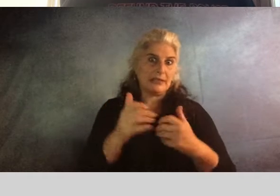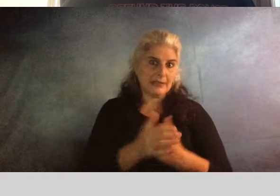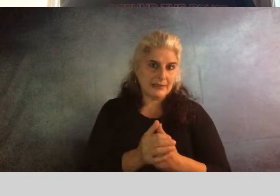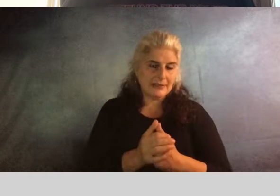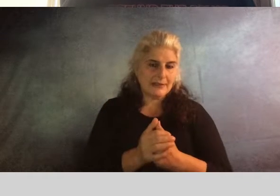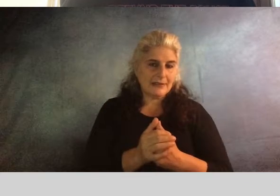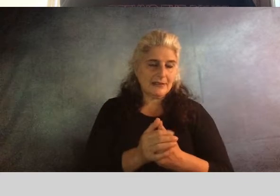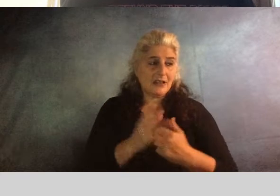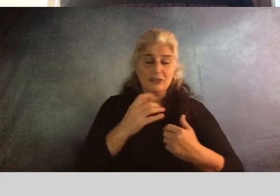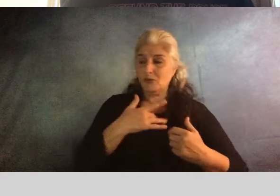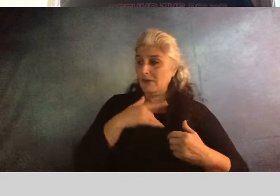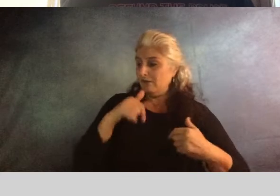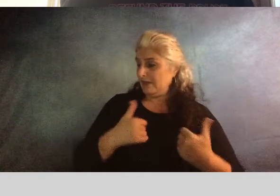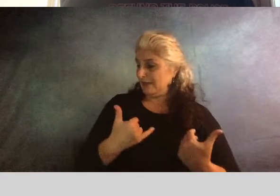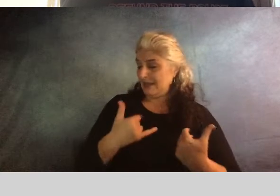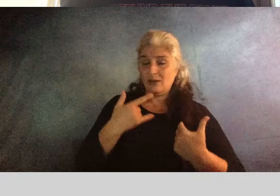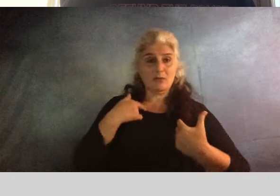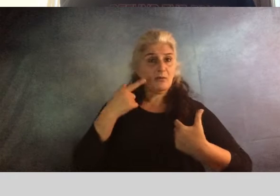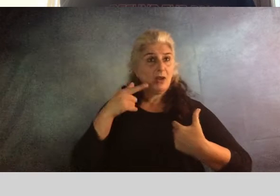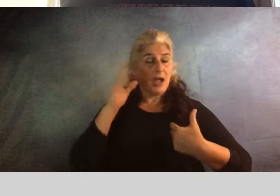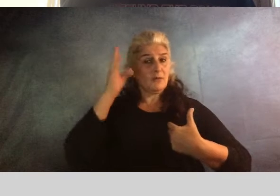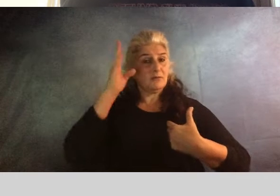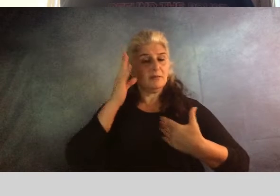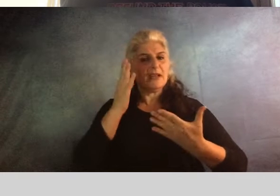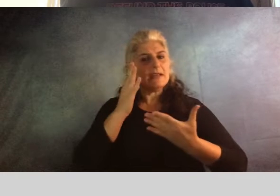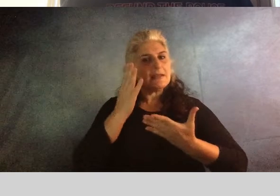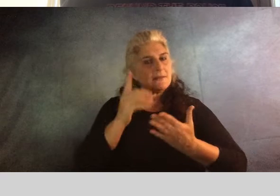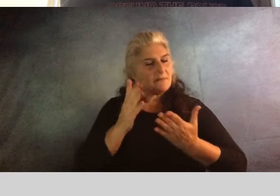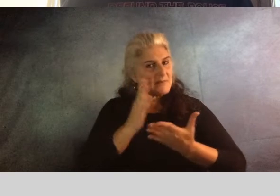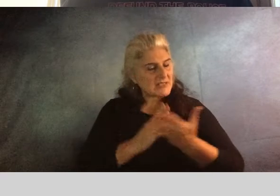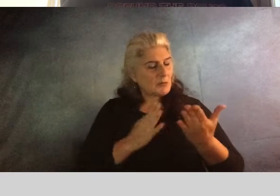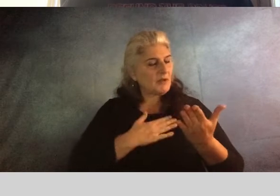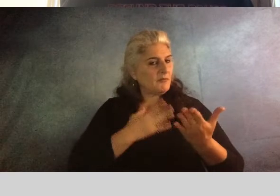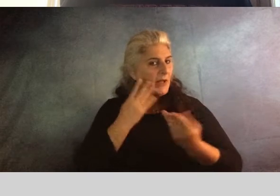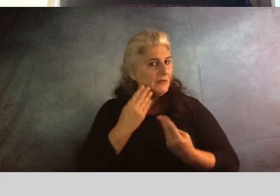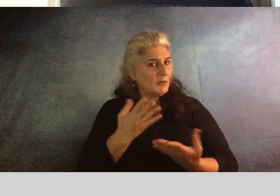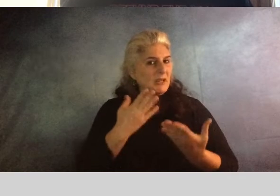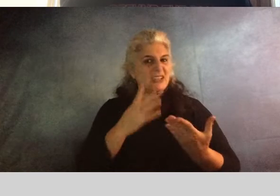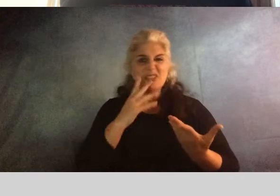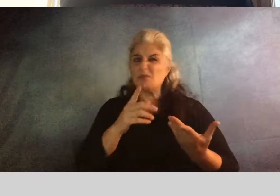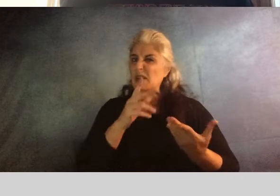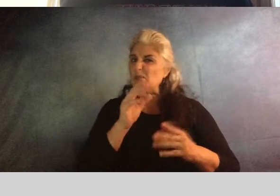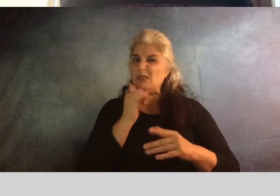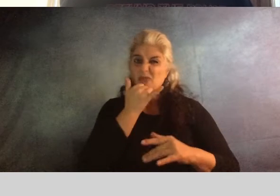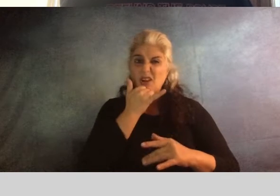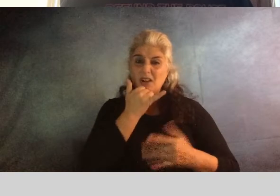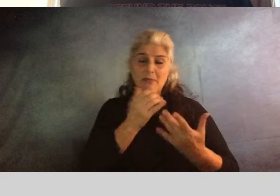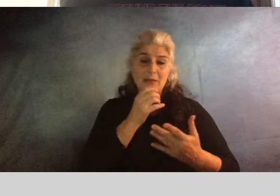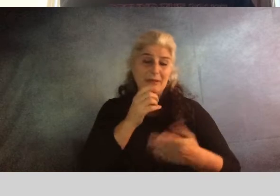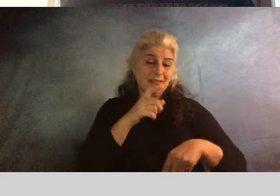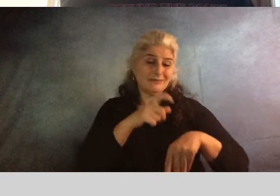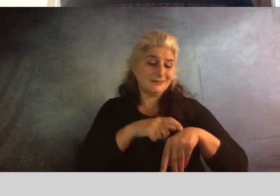By the time that this talk is made public, some of information in it could be incorrect or obsolete. For the most up-to-date information